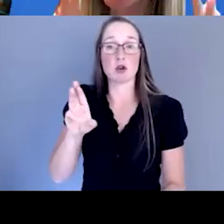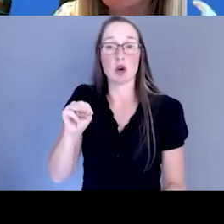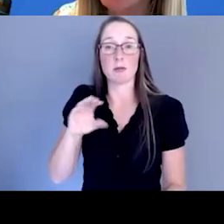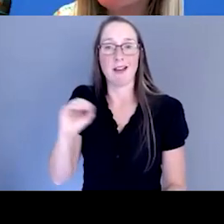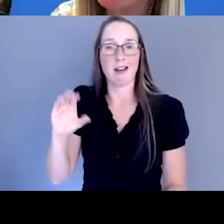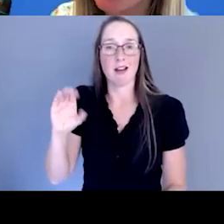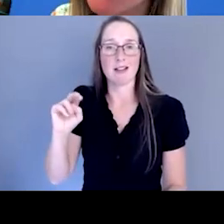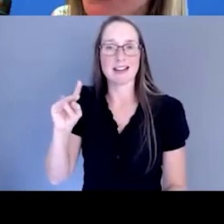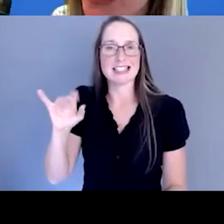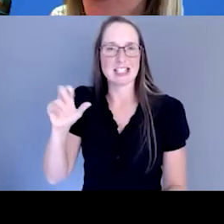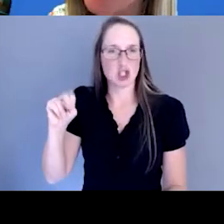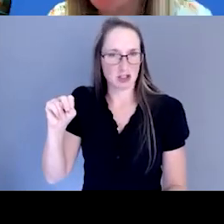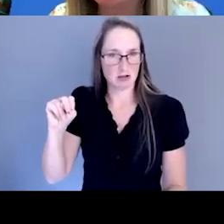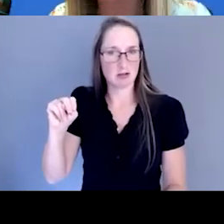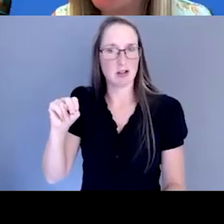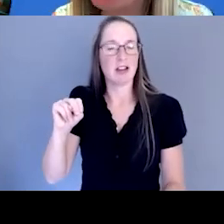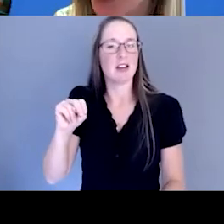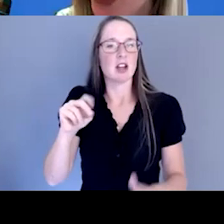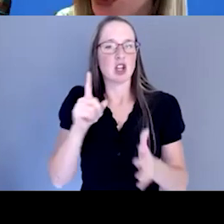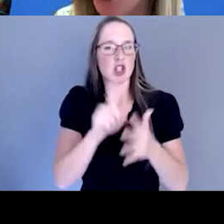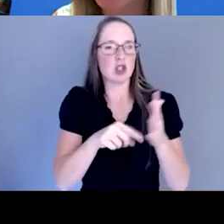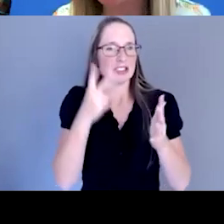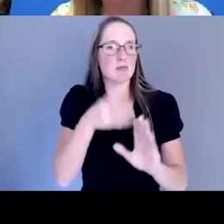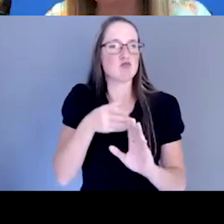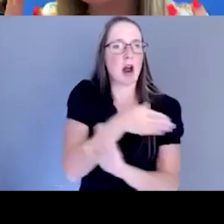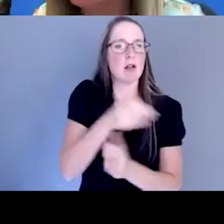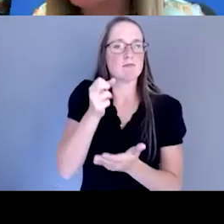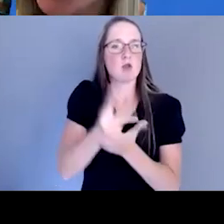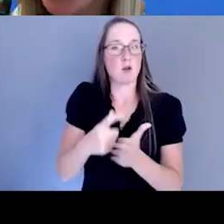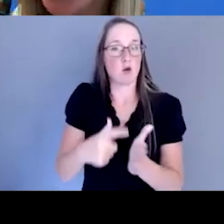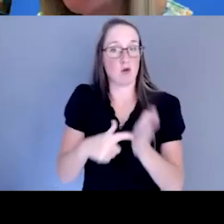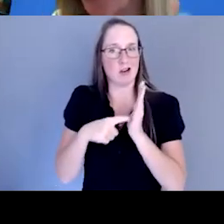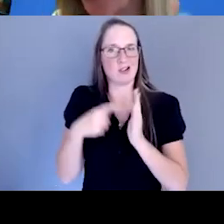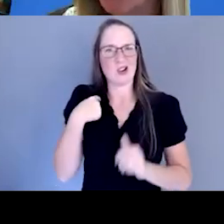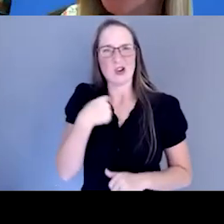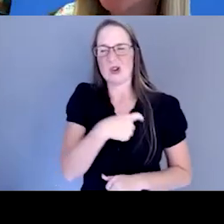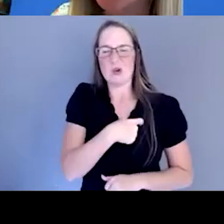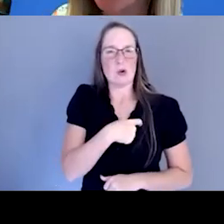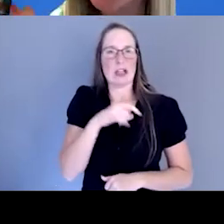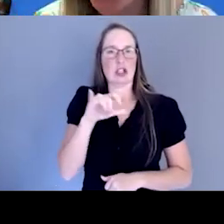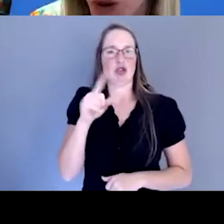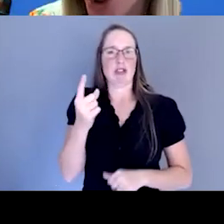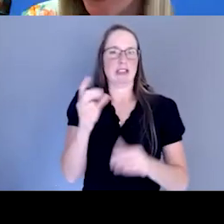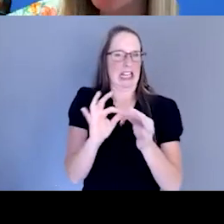a series of prior approval requirements that we just highlight. I'm going to talk about